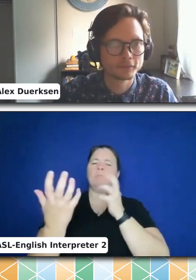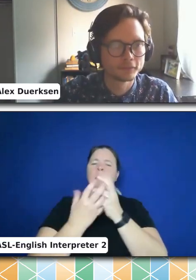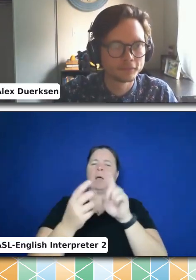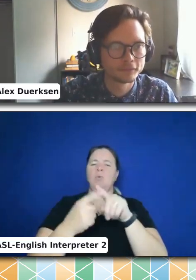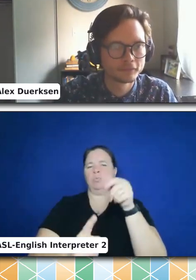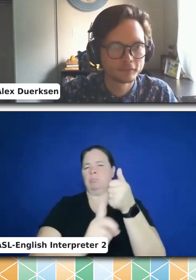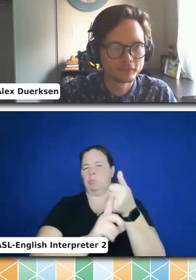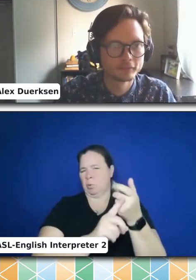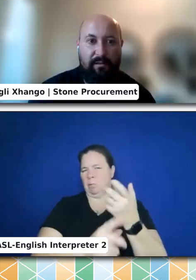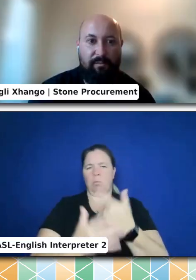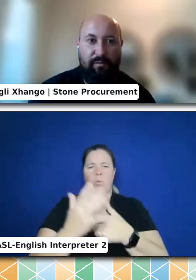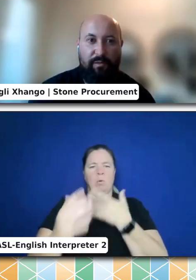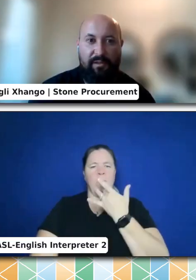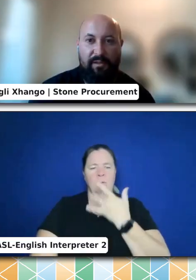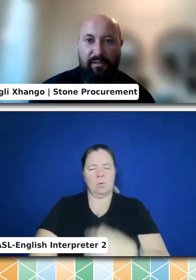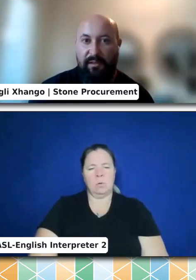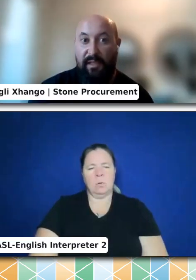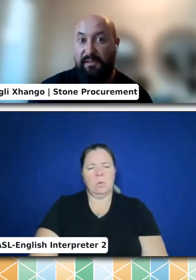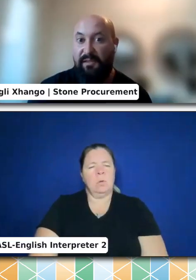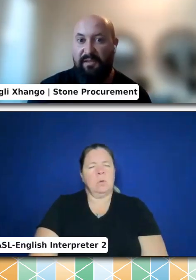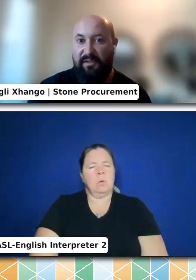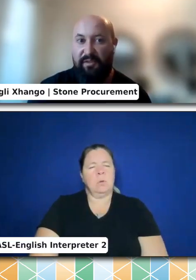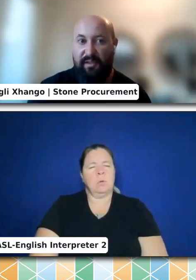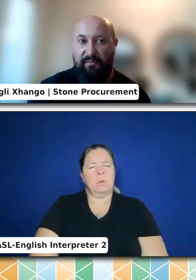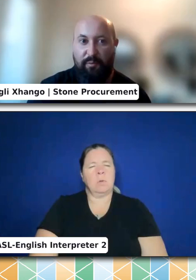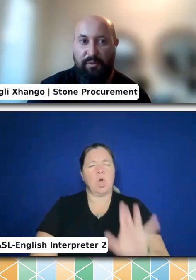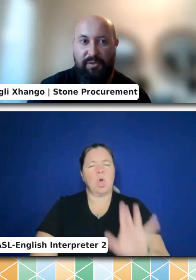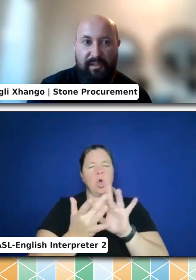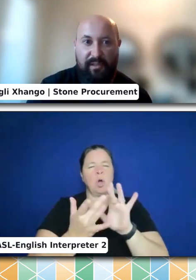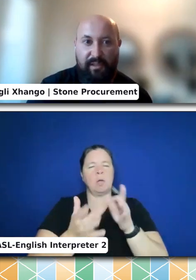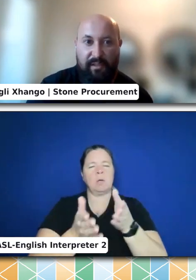Uh, yeah. Contacts, customer requested. That's essentially it for setting it up.